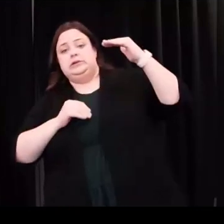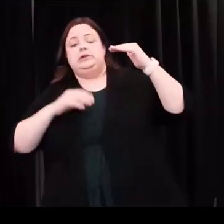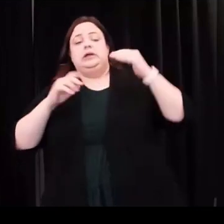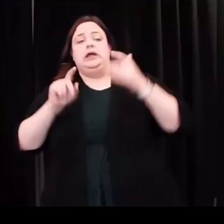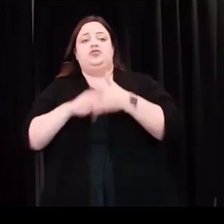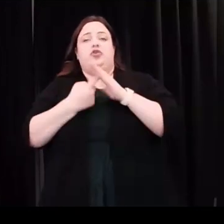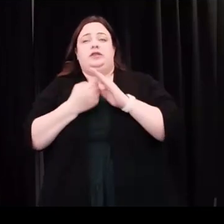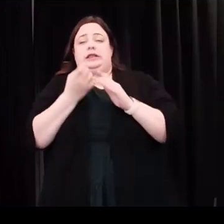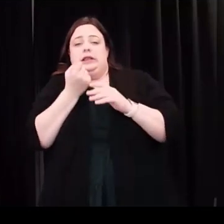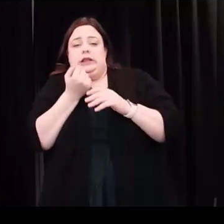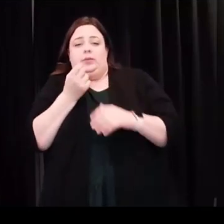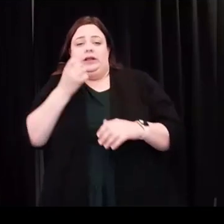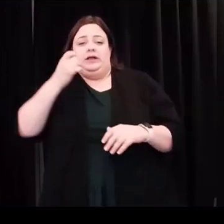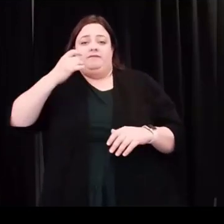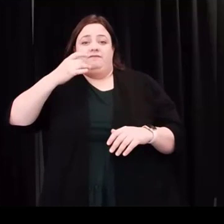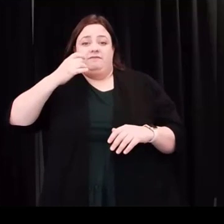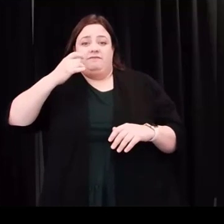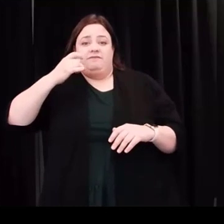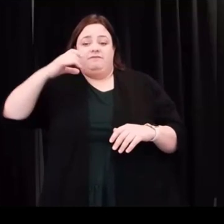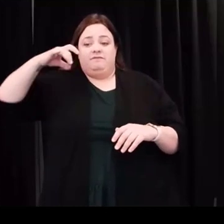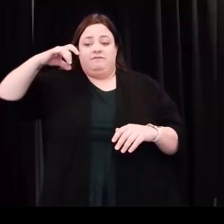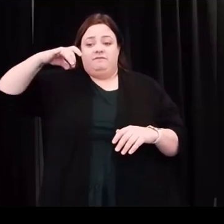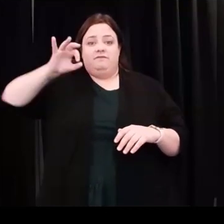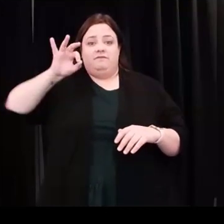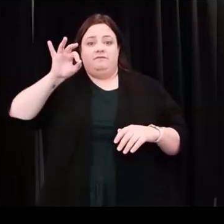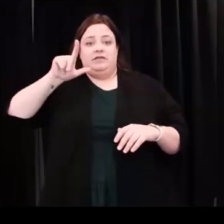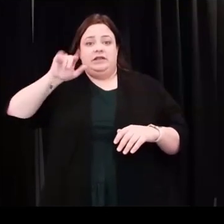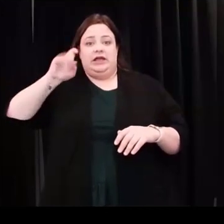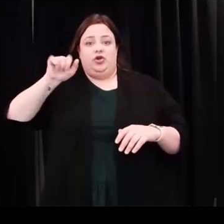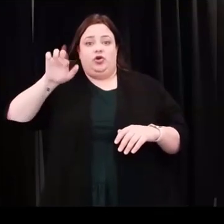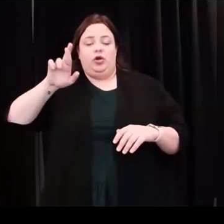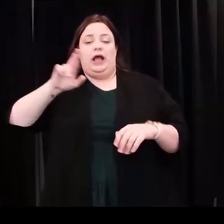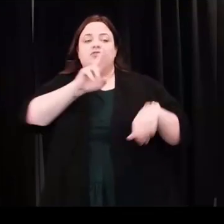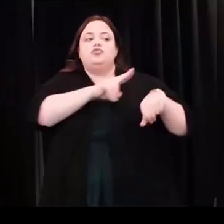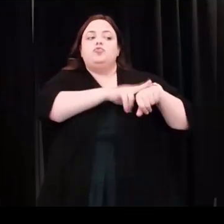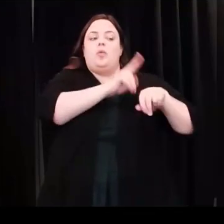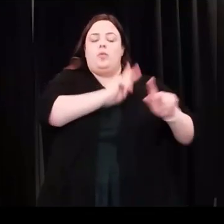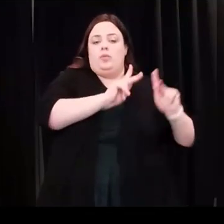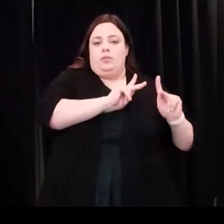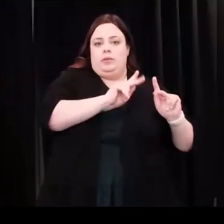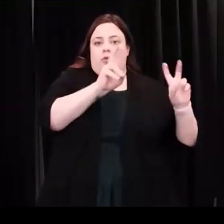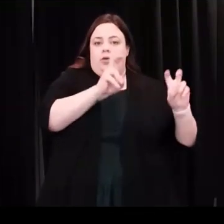flicker to quote "normal" individuals. But for someone with photosensitivity,